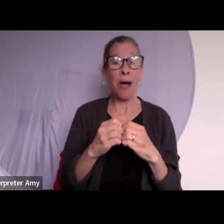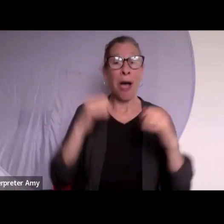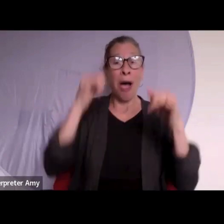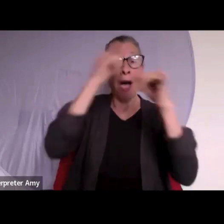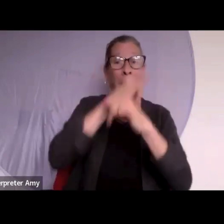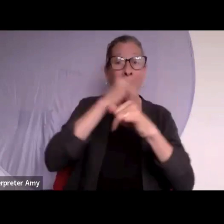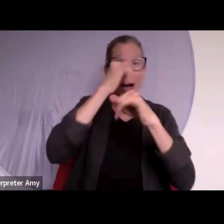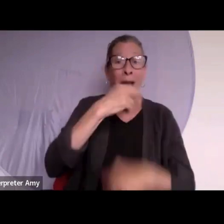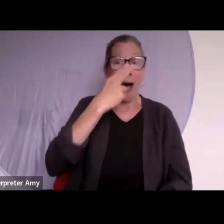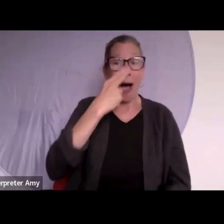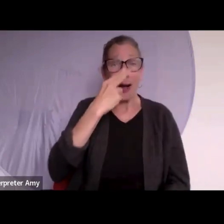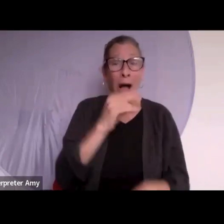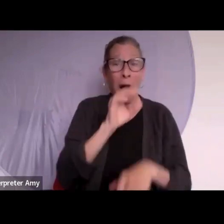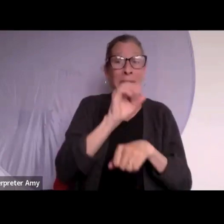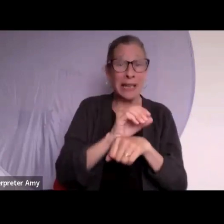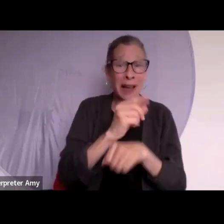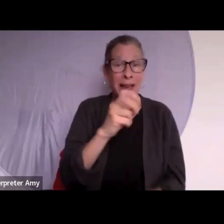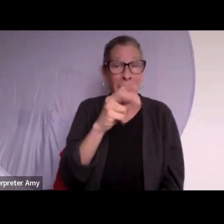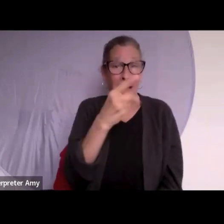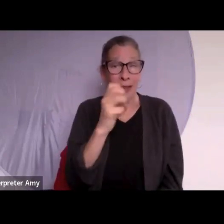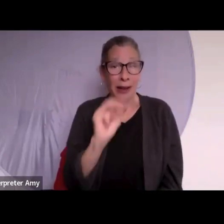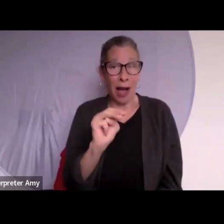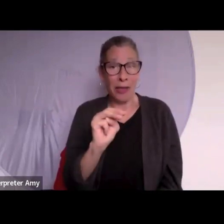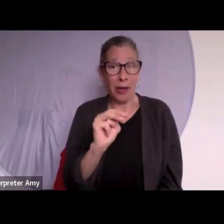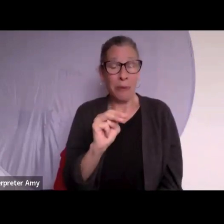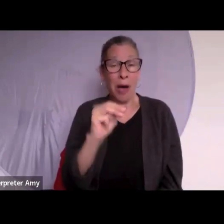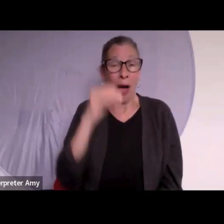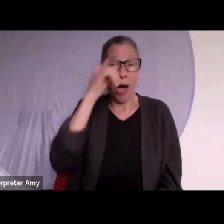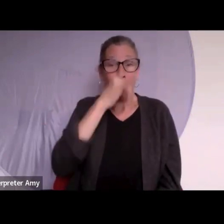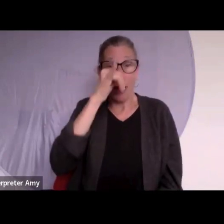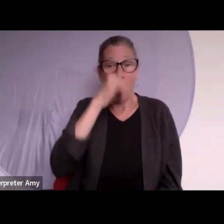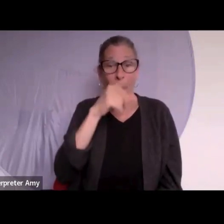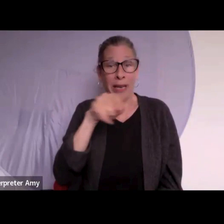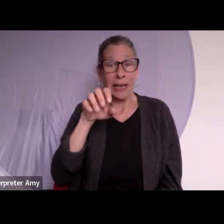Comedy Club. We have, as I mentioned, our industry summit